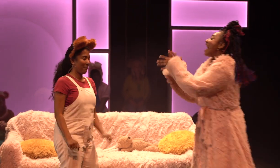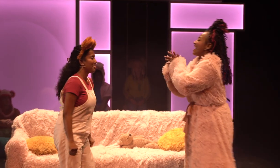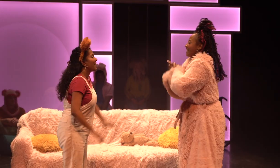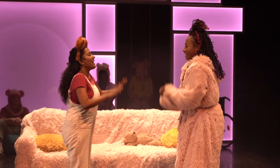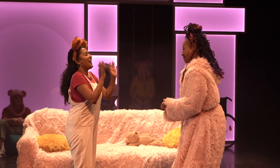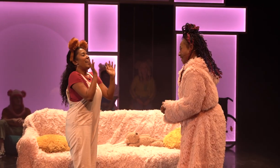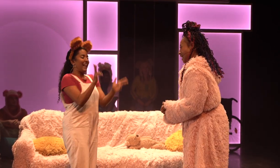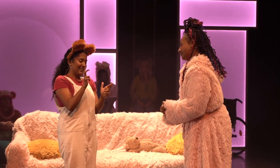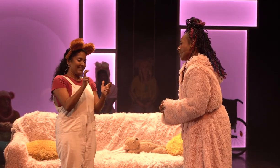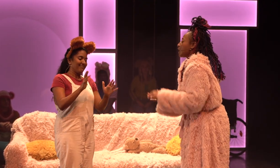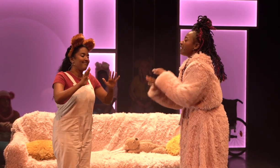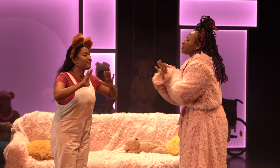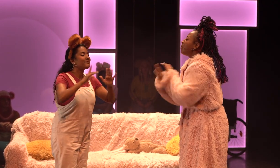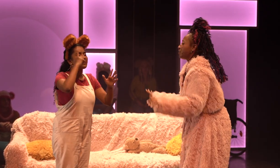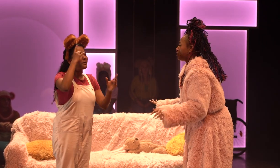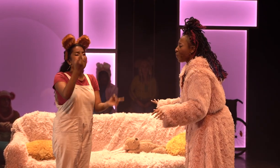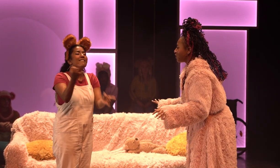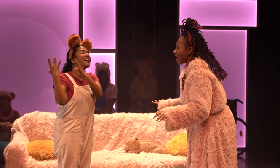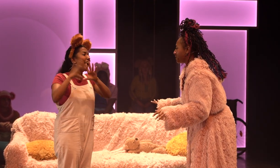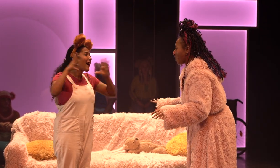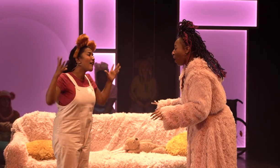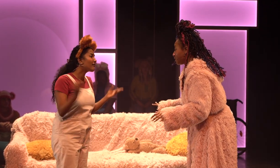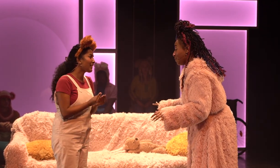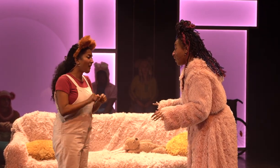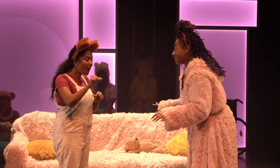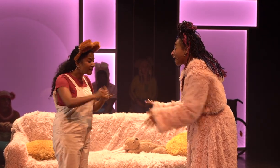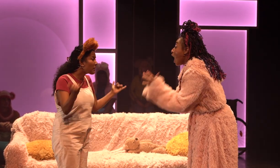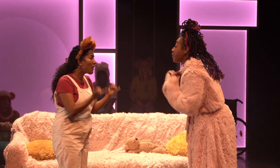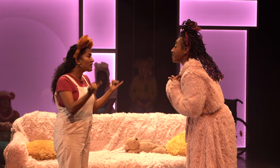like, listen babes, can we just put this to one side until after the party, I